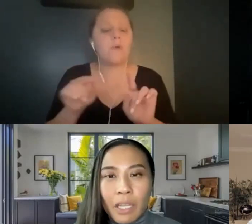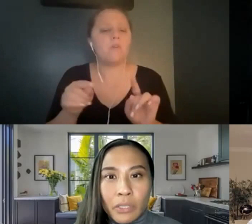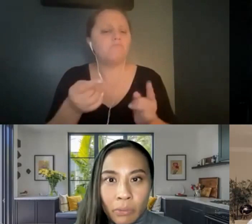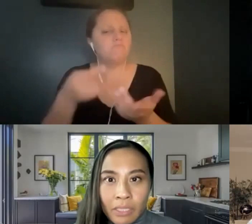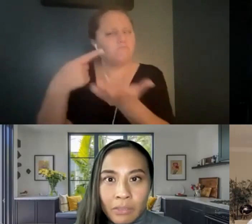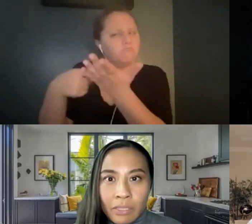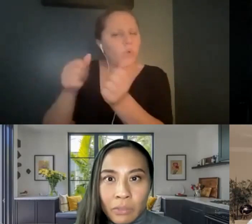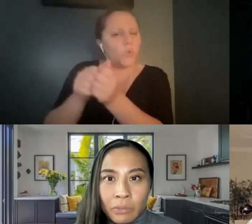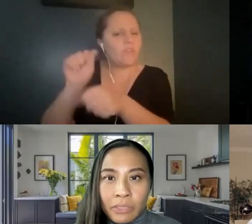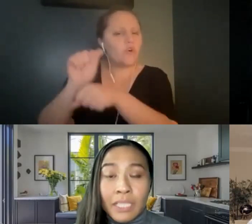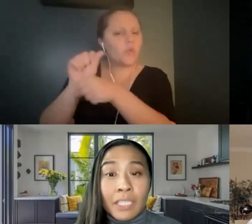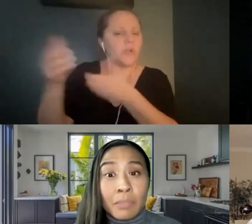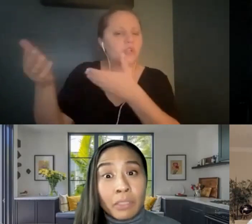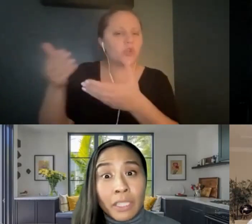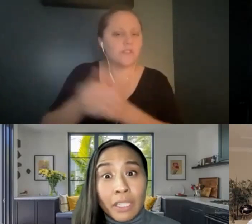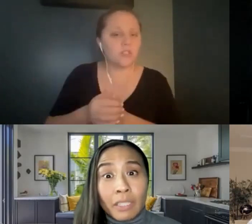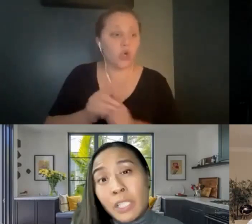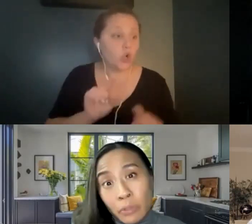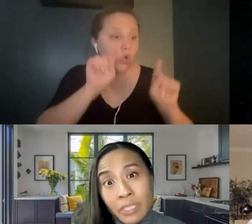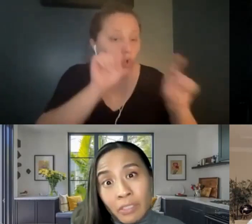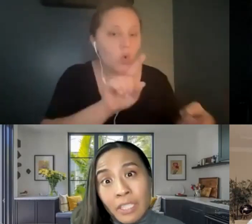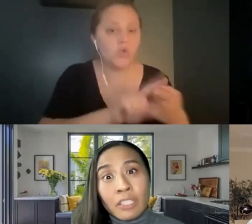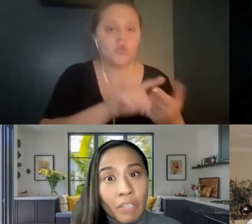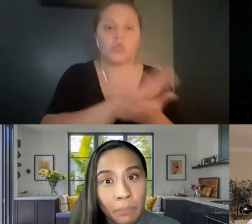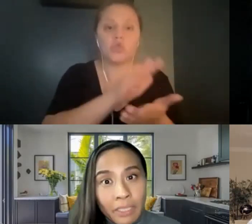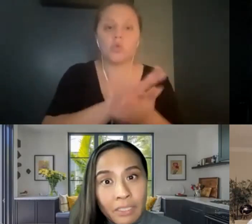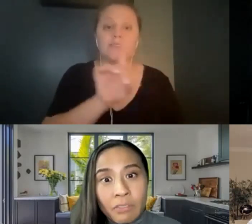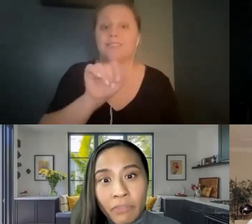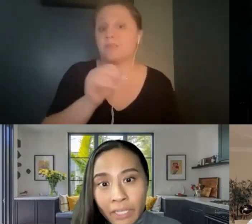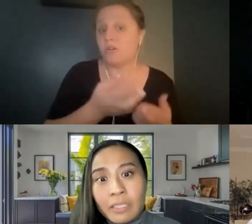but going to the schools like disability resource center is a great place to find